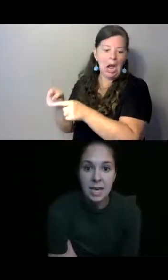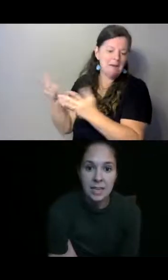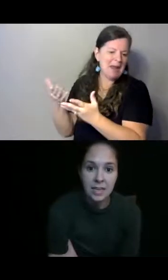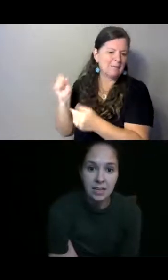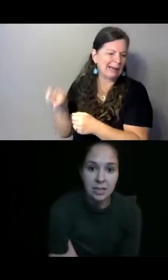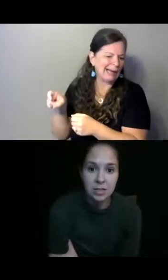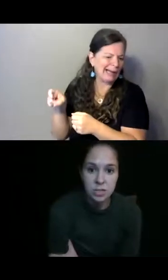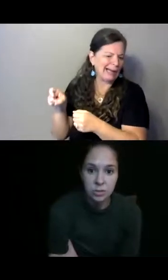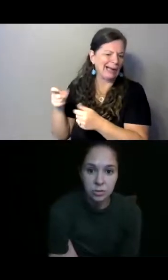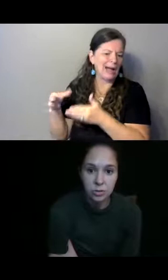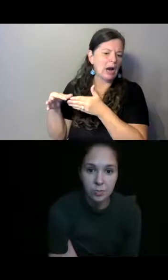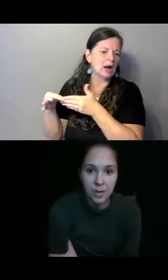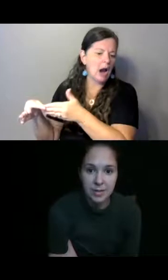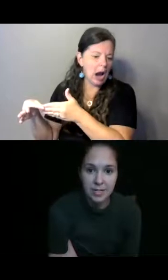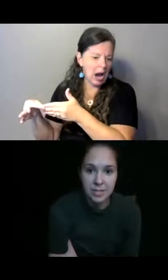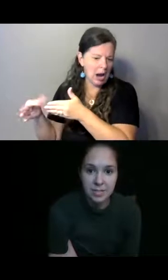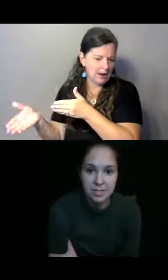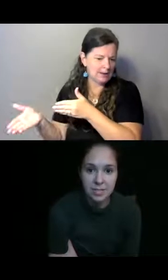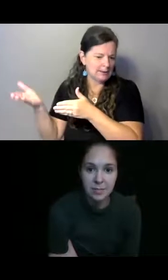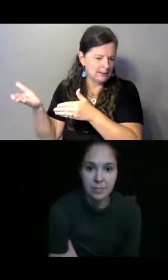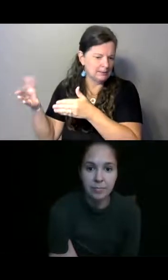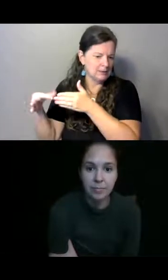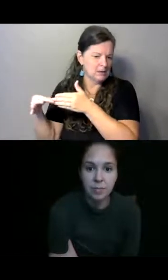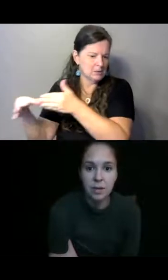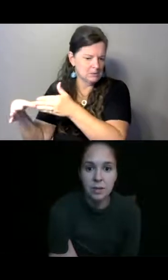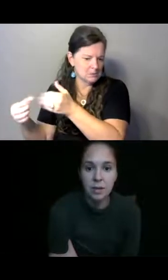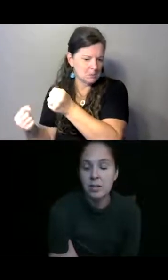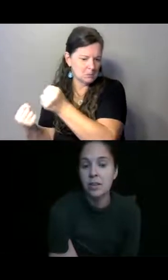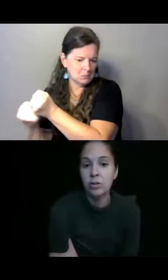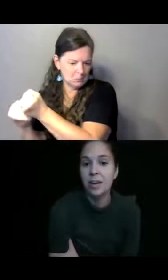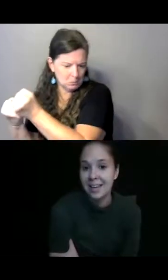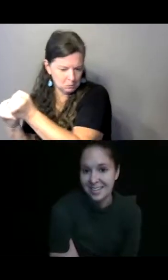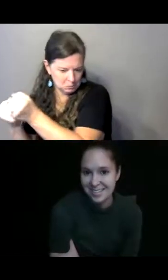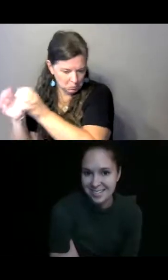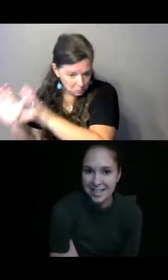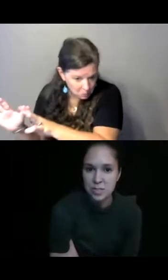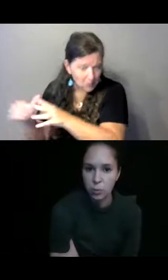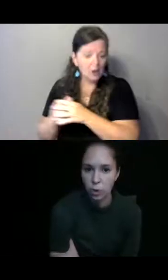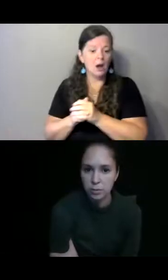and then this third group maybe needs a little guidance and support.